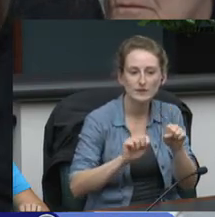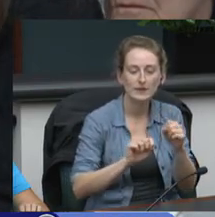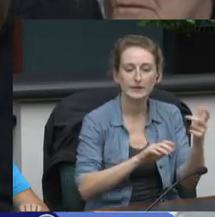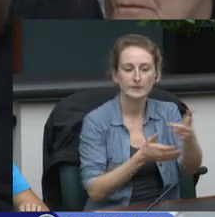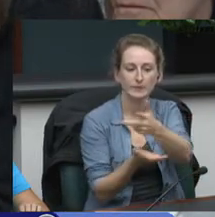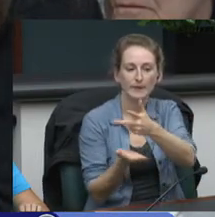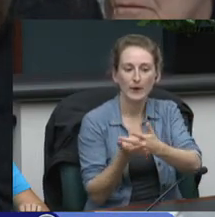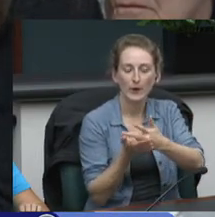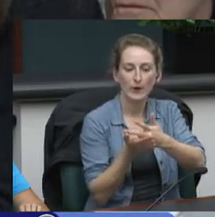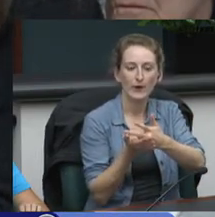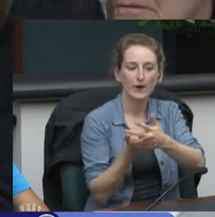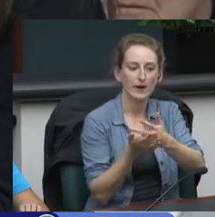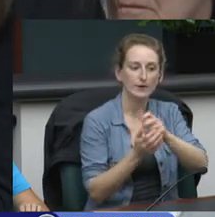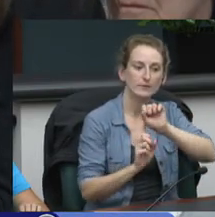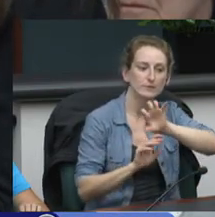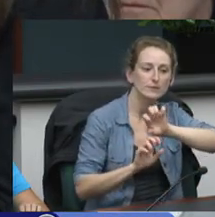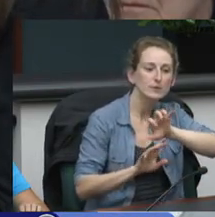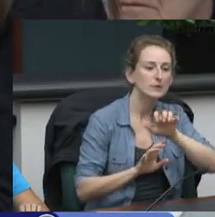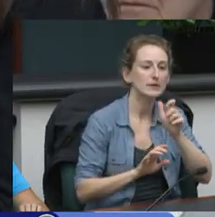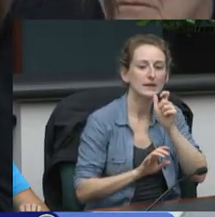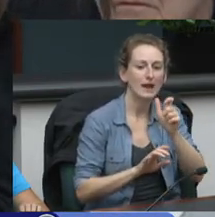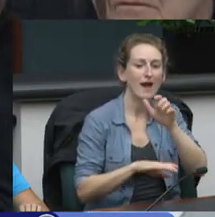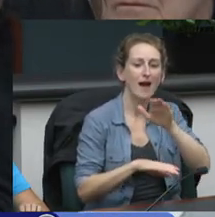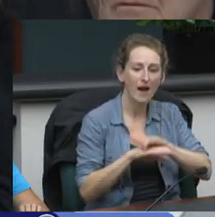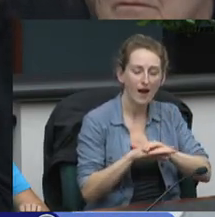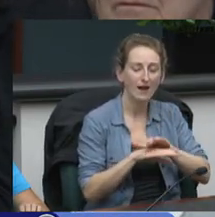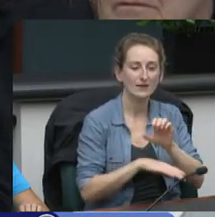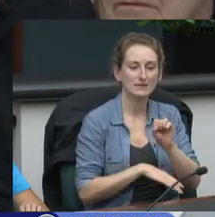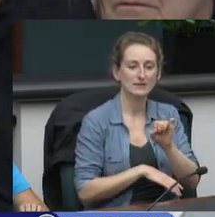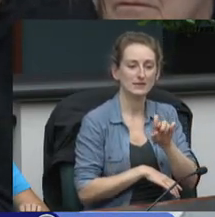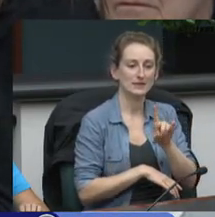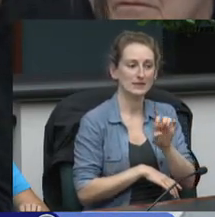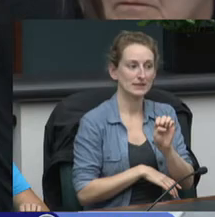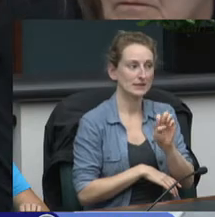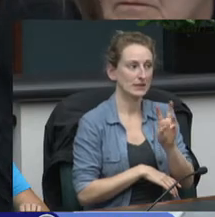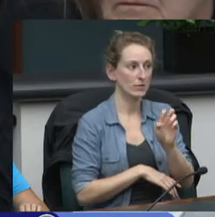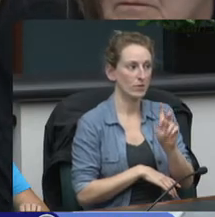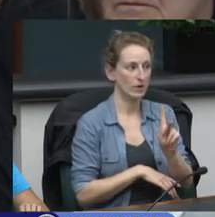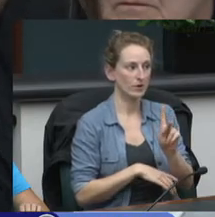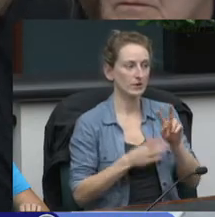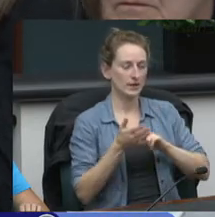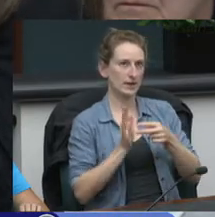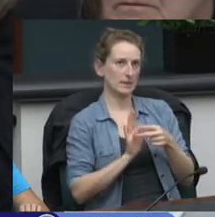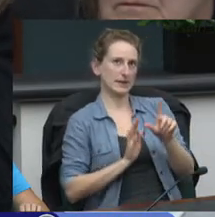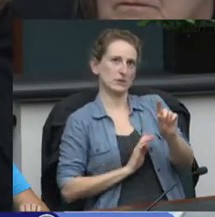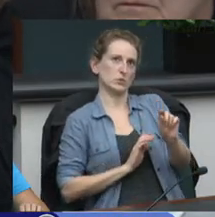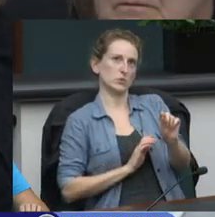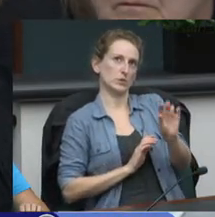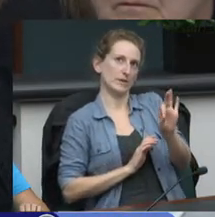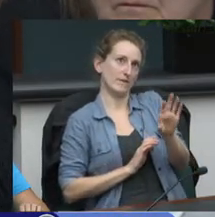a 10 10 feet per Lane so 20 feet across and right now in the you do ours is 34